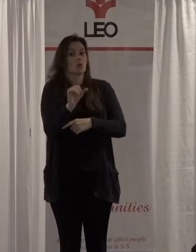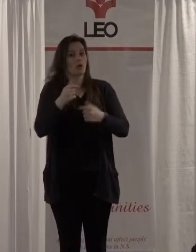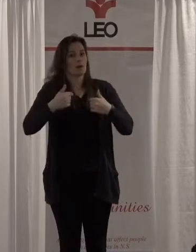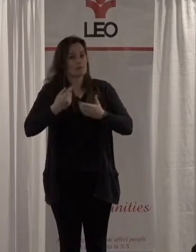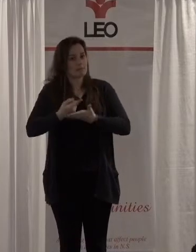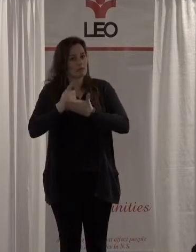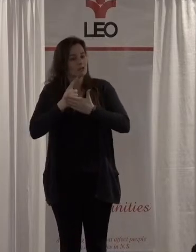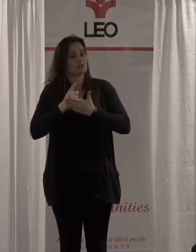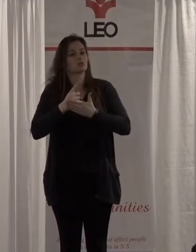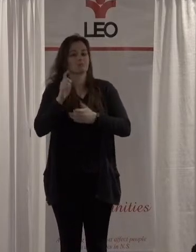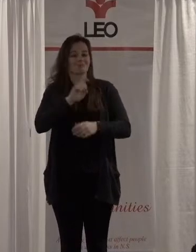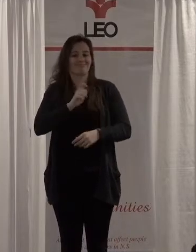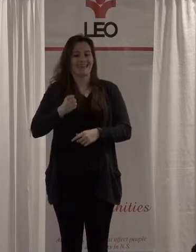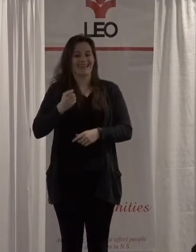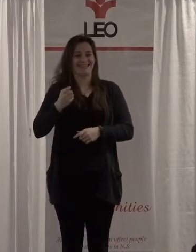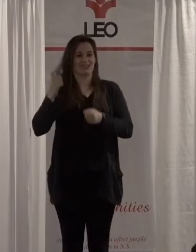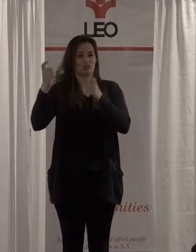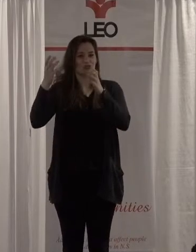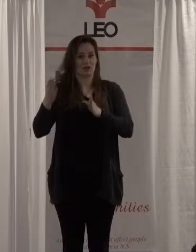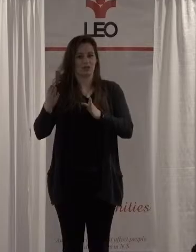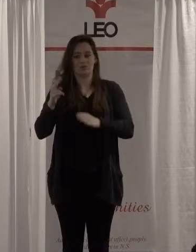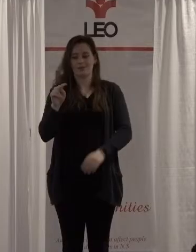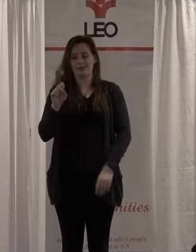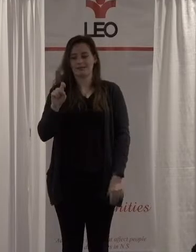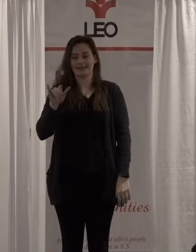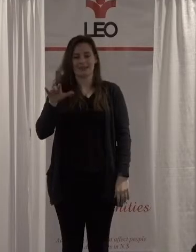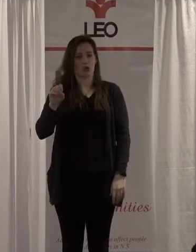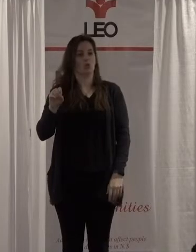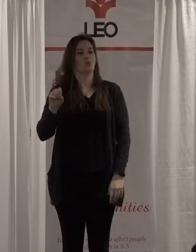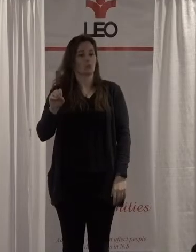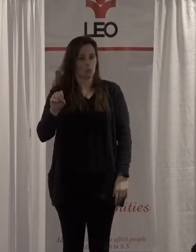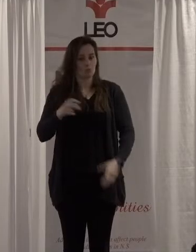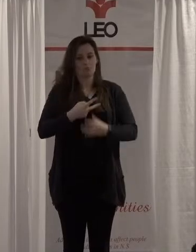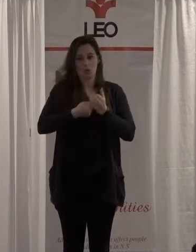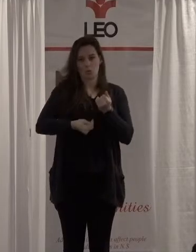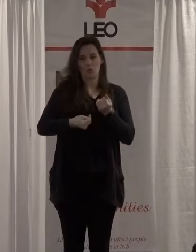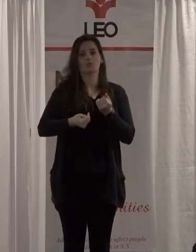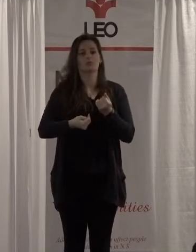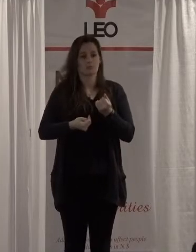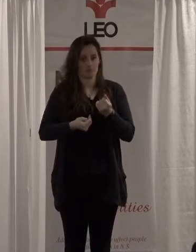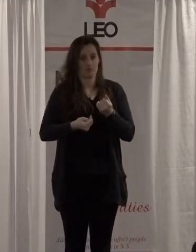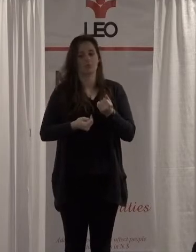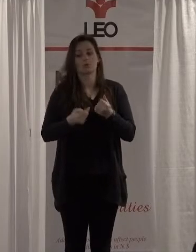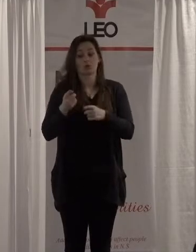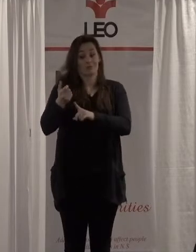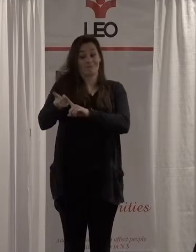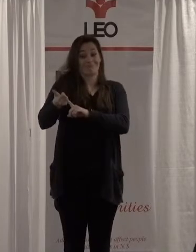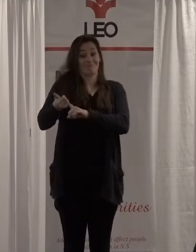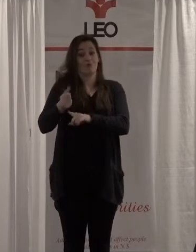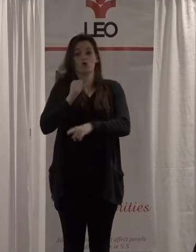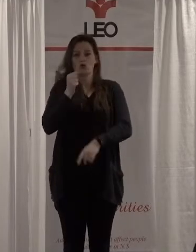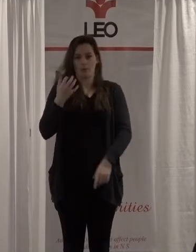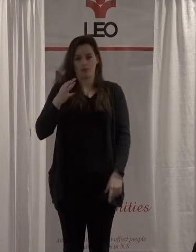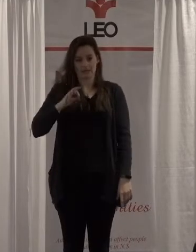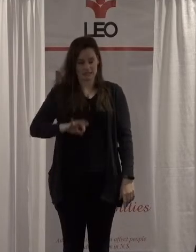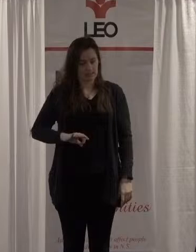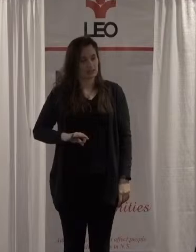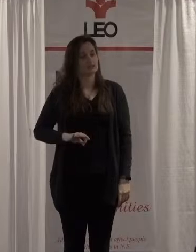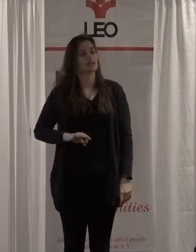FOR NOVA SCOTIA LEAGUE FOR EQUAL OPPORTUNITIES WHICH IS A NONPROFIT ORGANIZATION THAT HAS BEEN AROUND